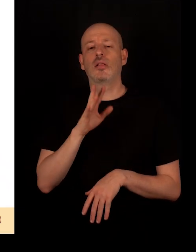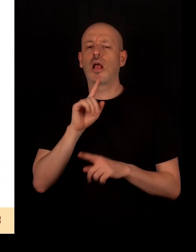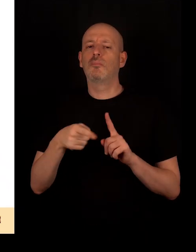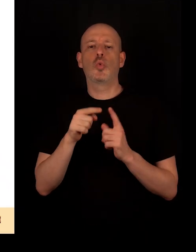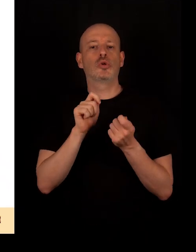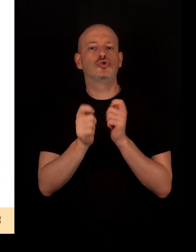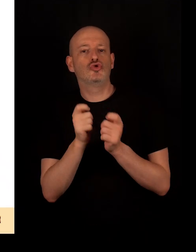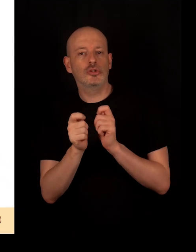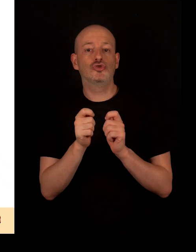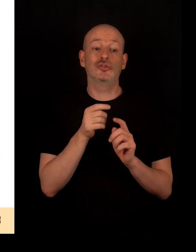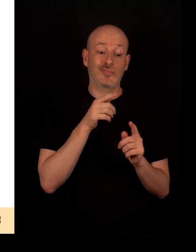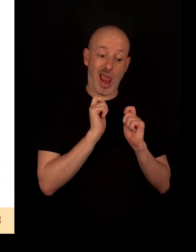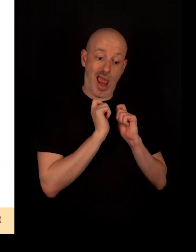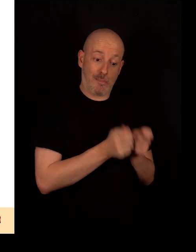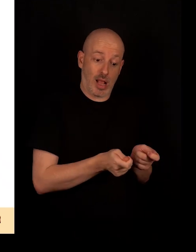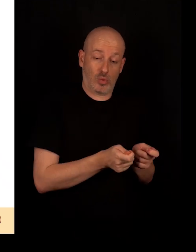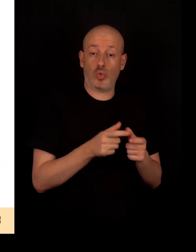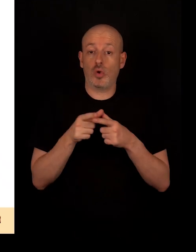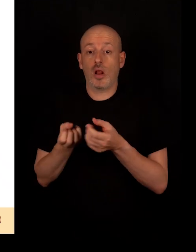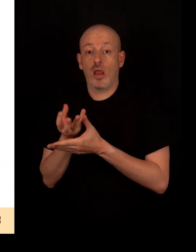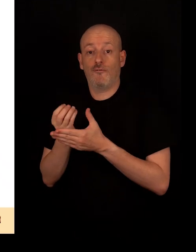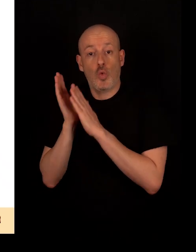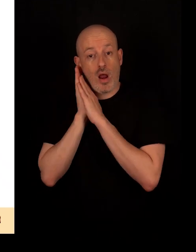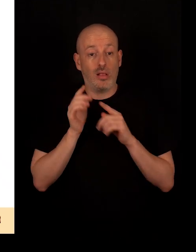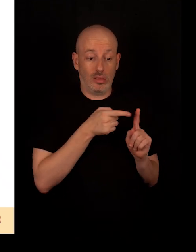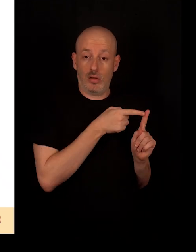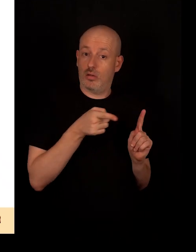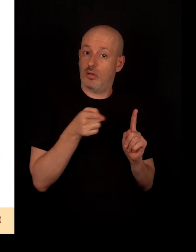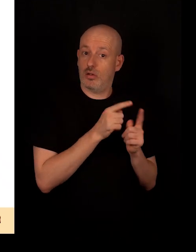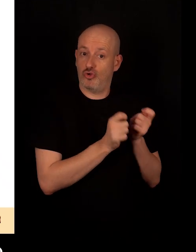we talked a bit about changes between your application and the residency info card.